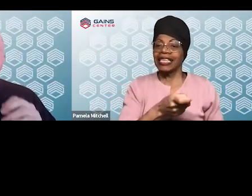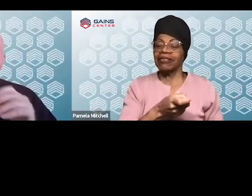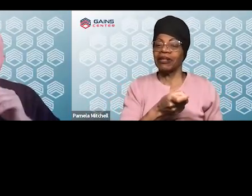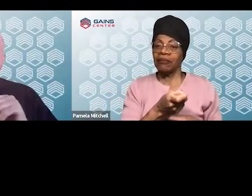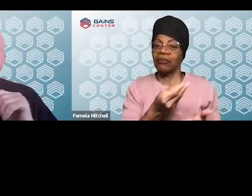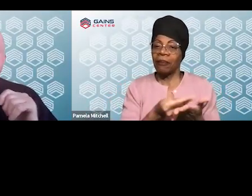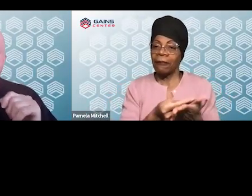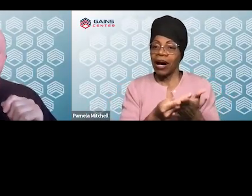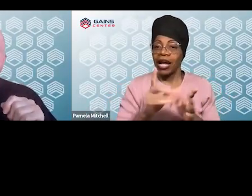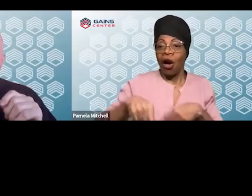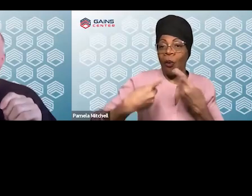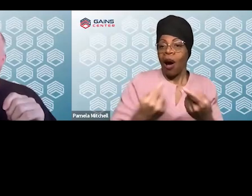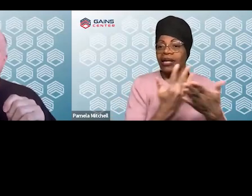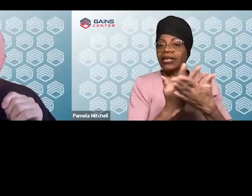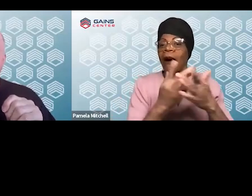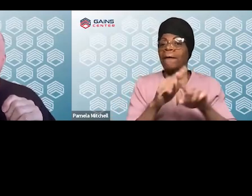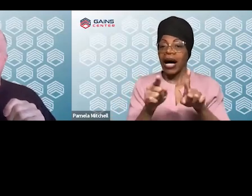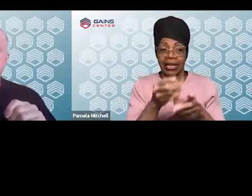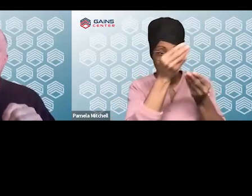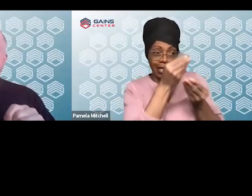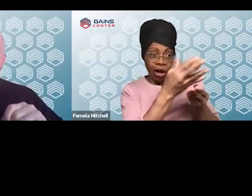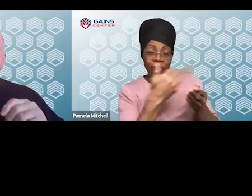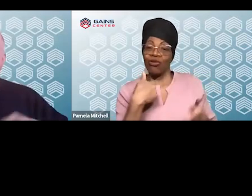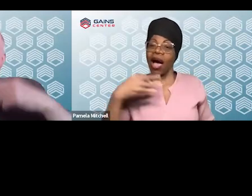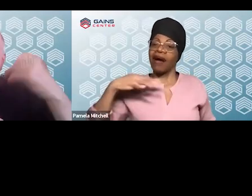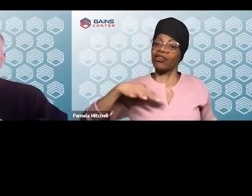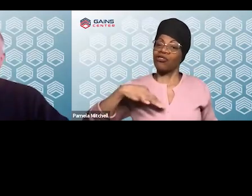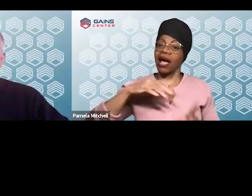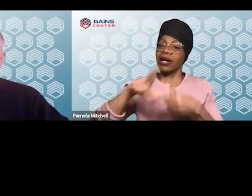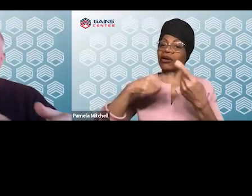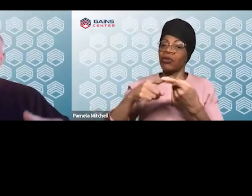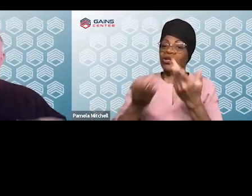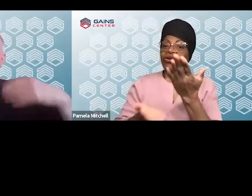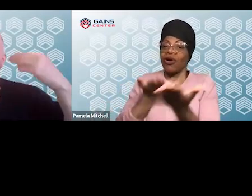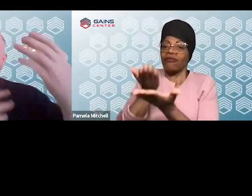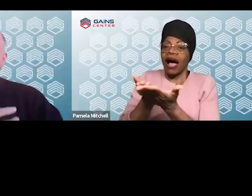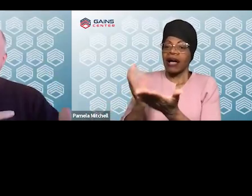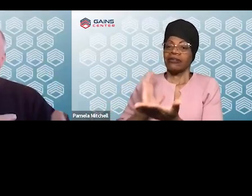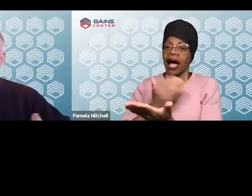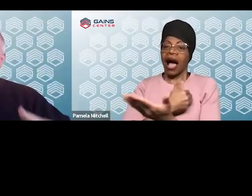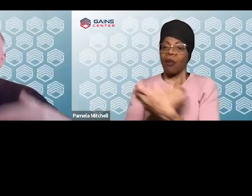but they can be told you have credit when you come to us, and if you come in and attend,